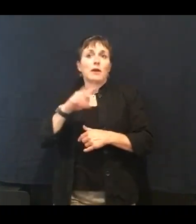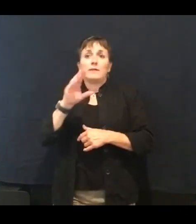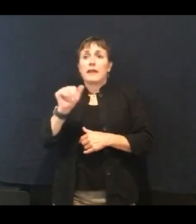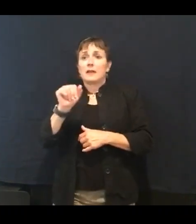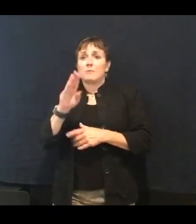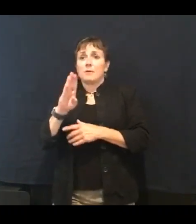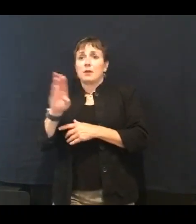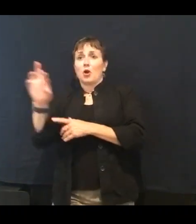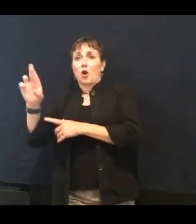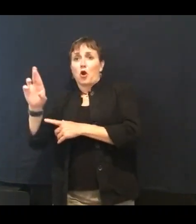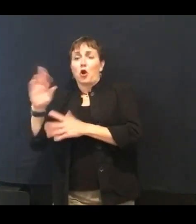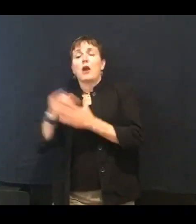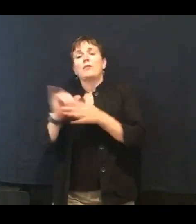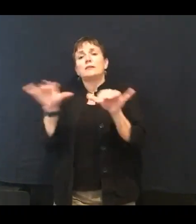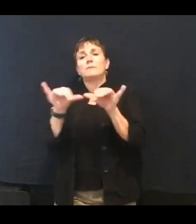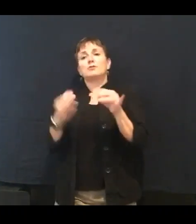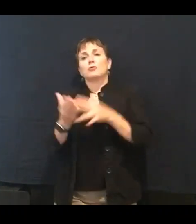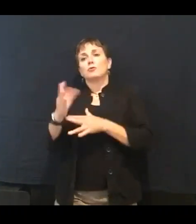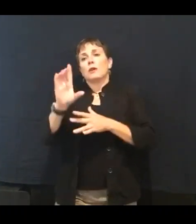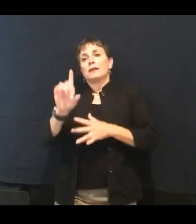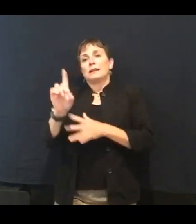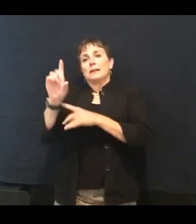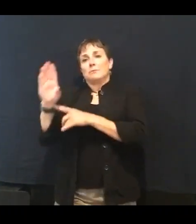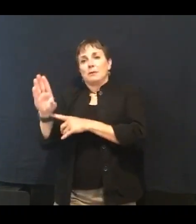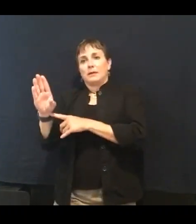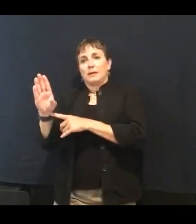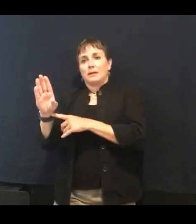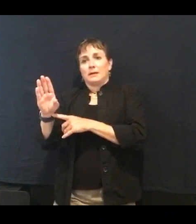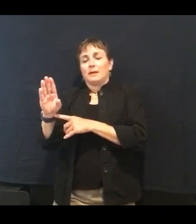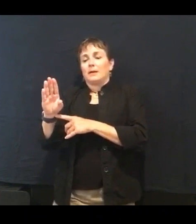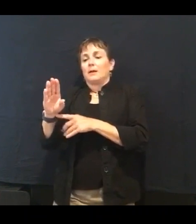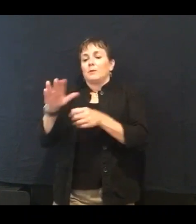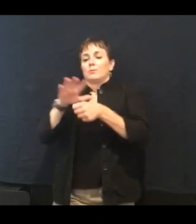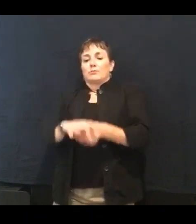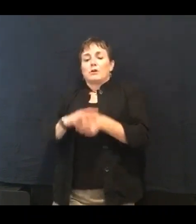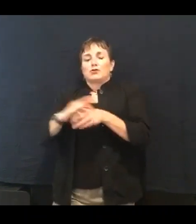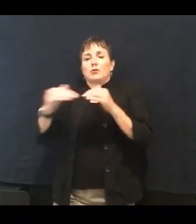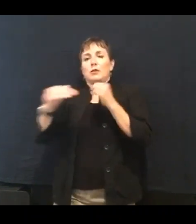measured in decibel sound pressure level or SPL.